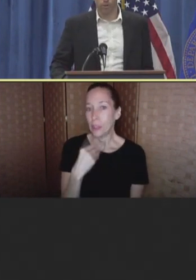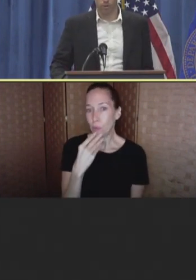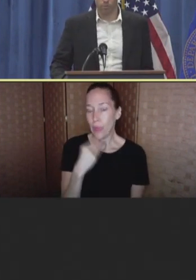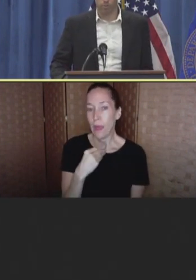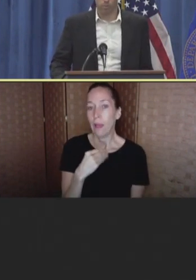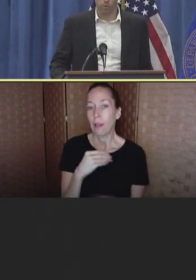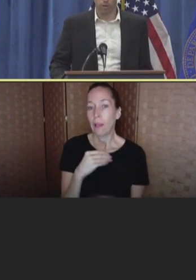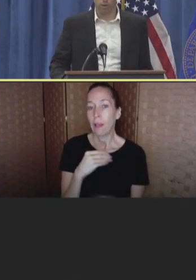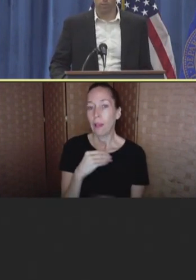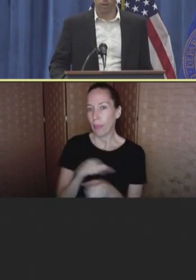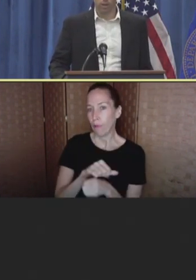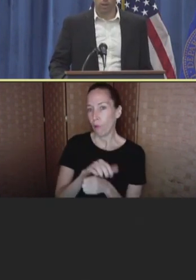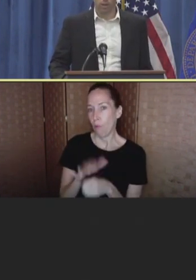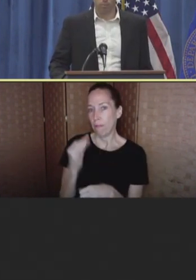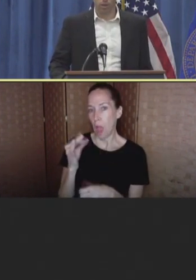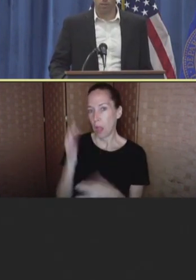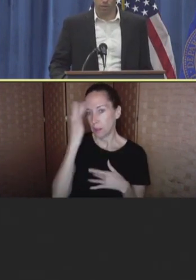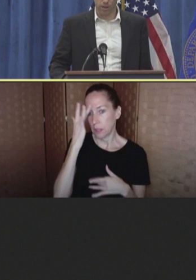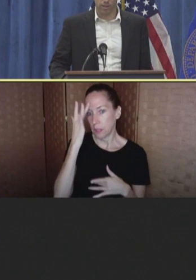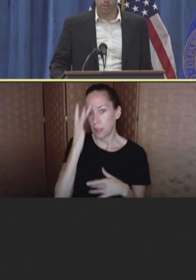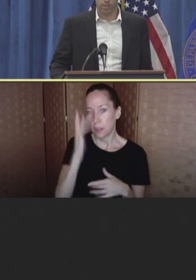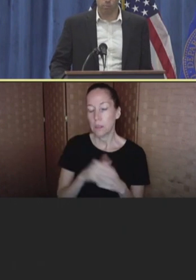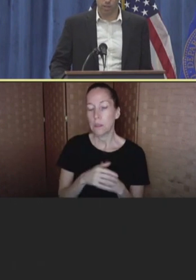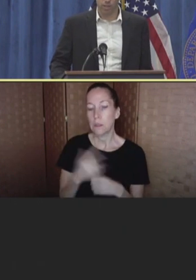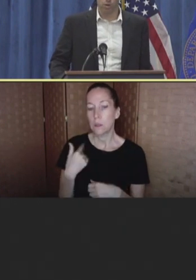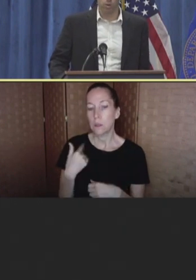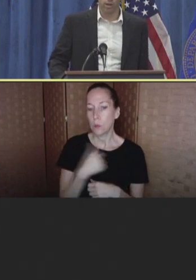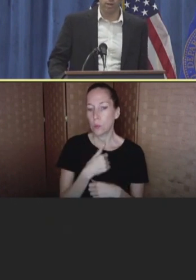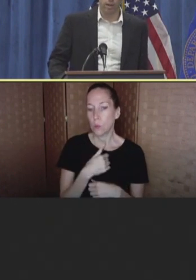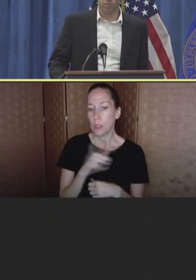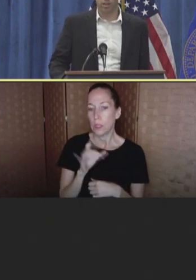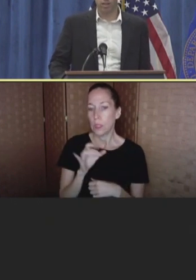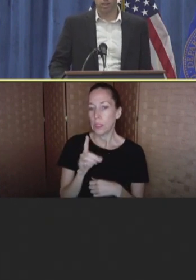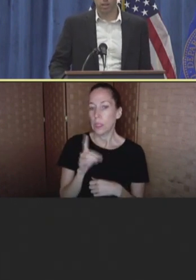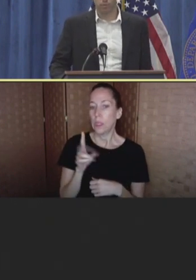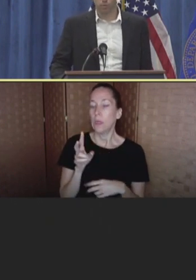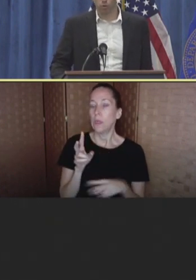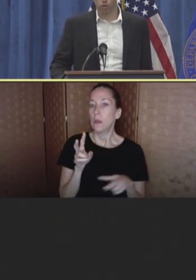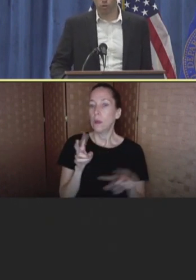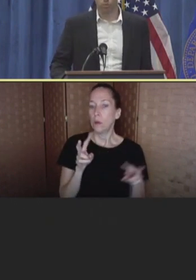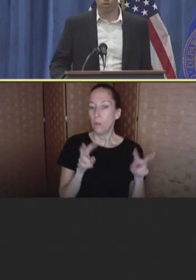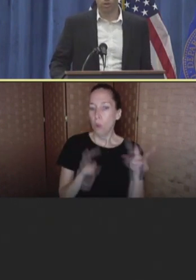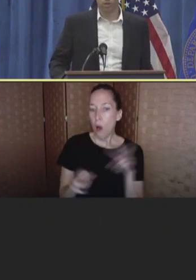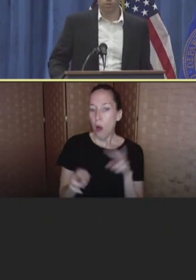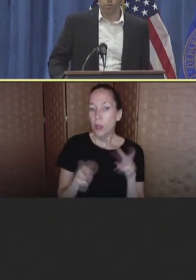And we did monitor them with an advanced, medical-grade, FDA-cleared monitor to look